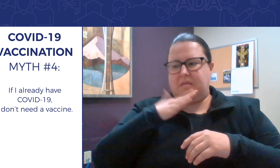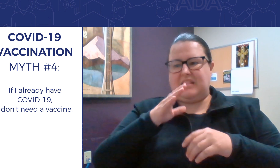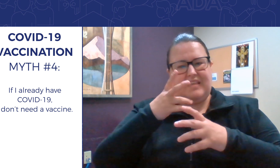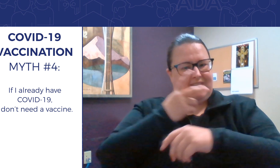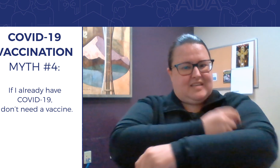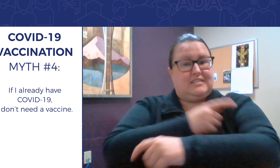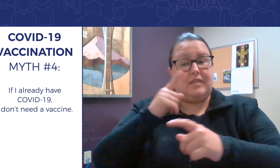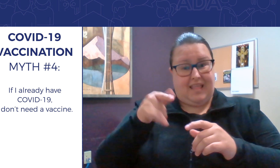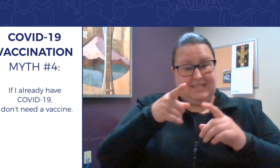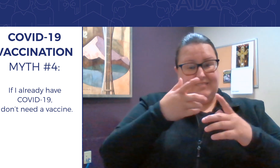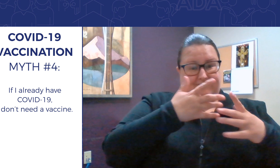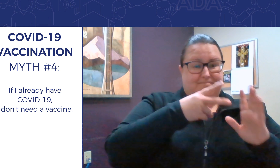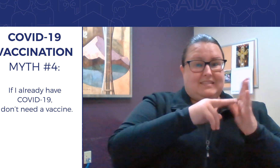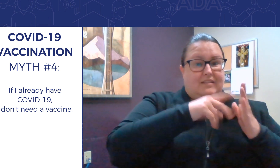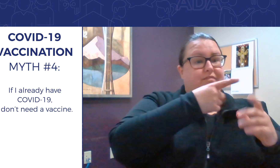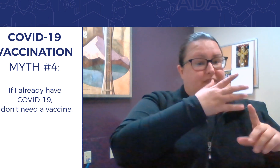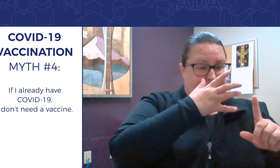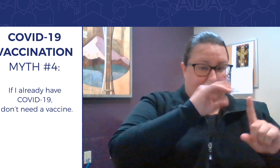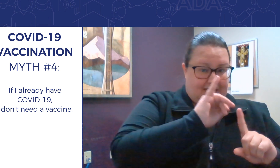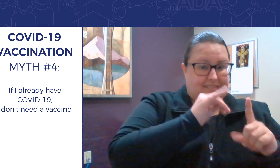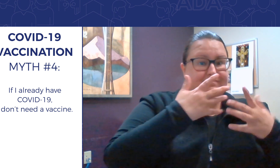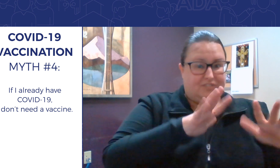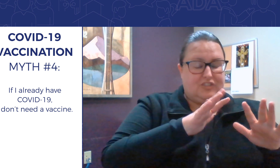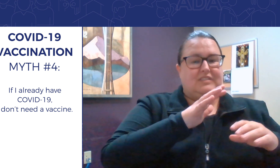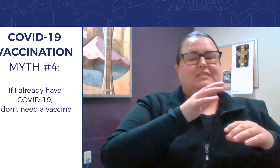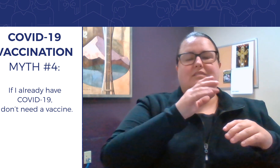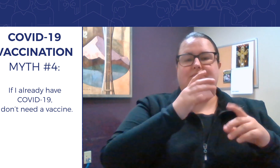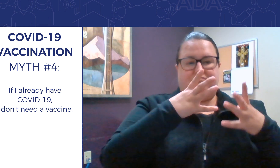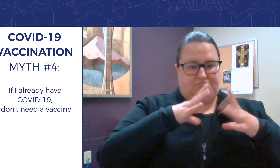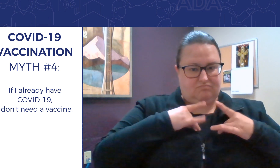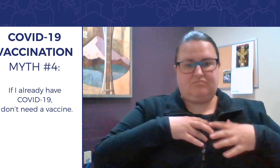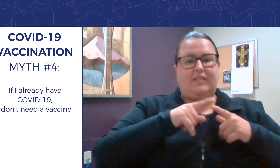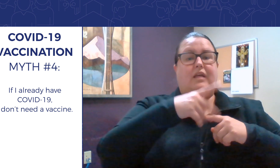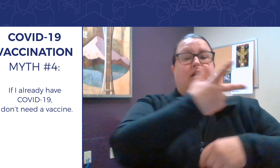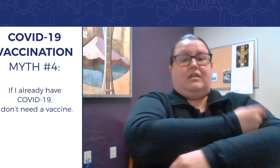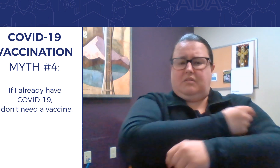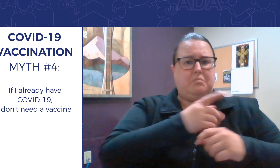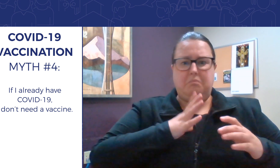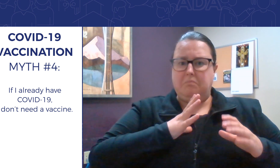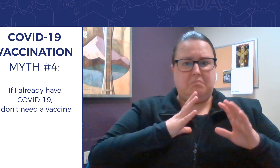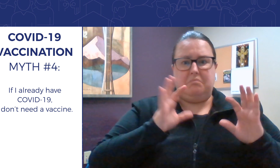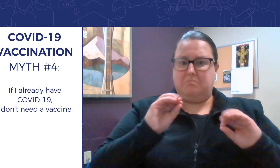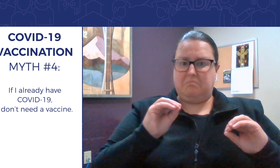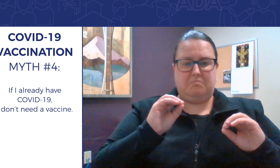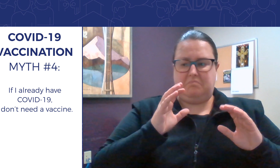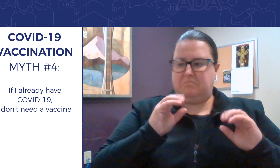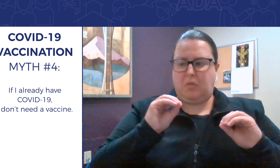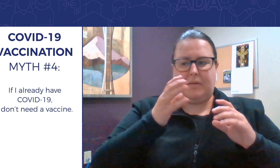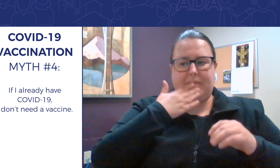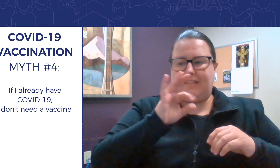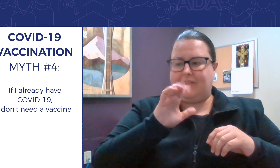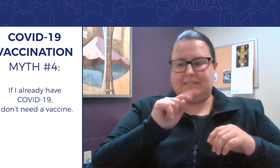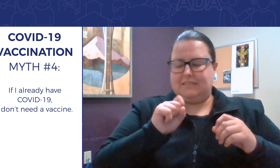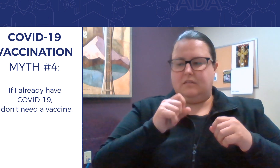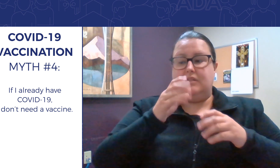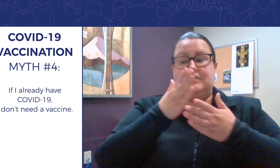negative effects from getting the vaccine.